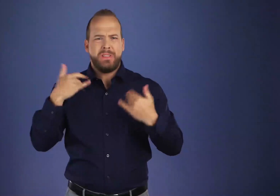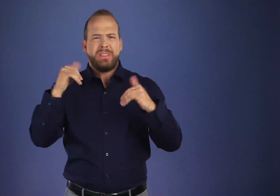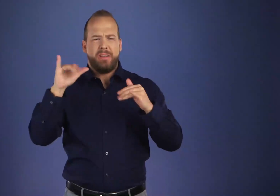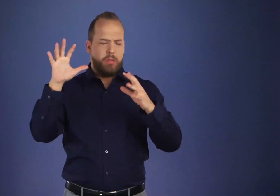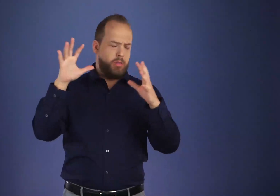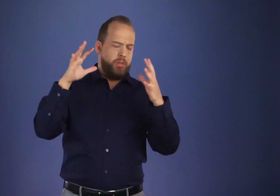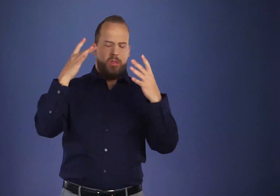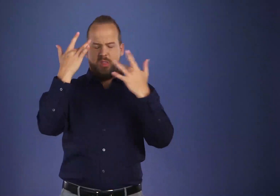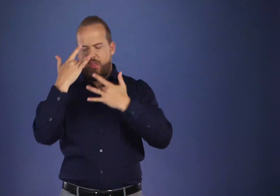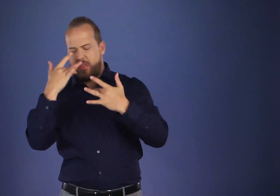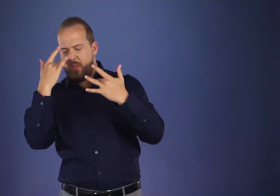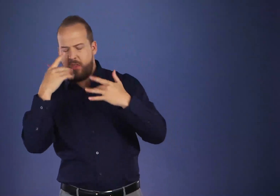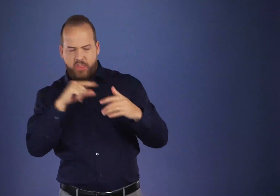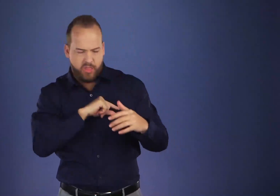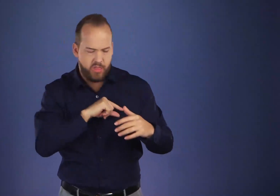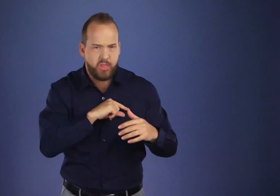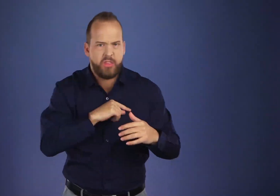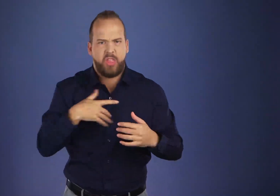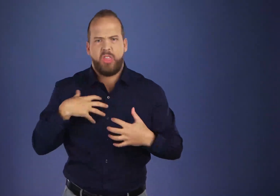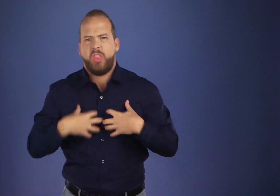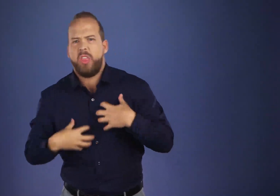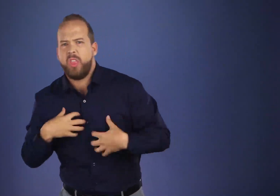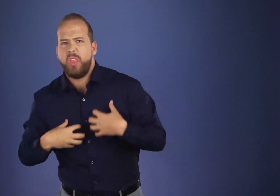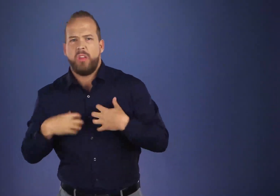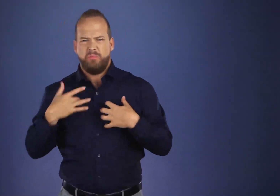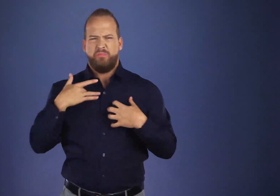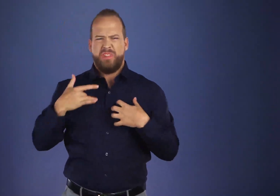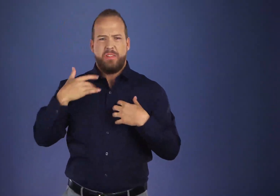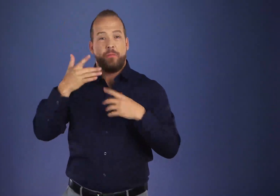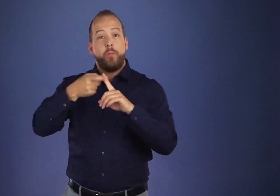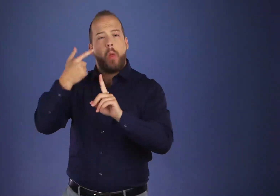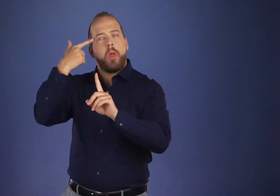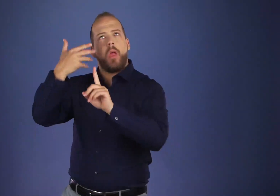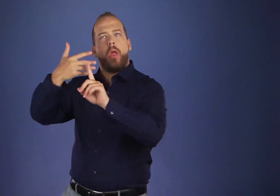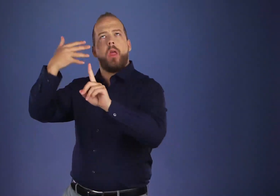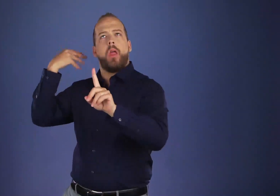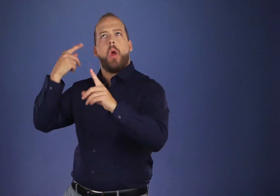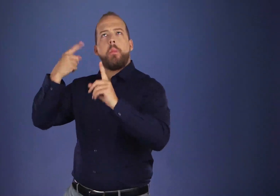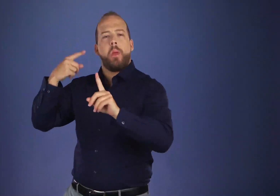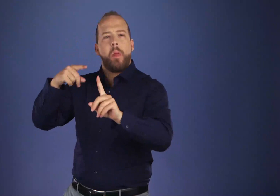Our friend is still victimized by remorse and guilt when he thinks of yesterday.